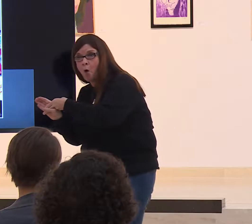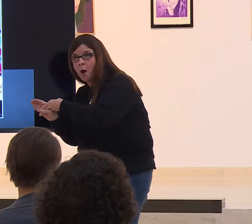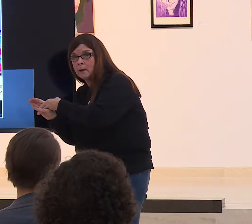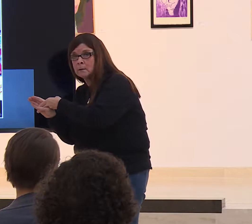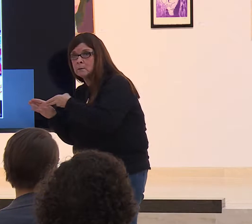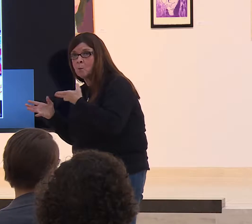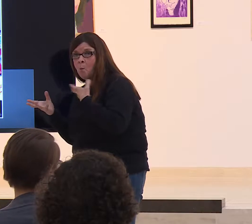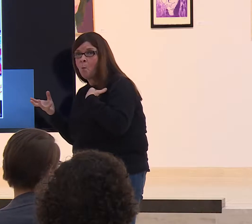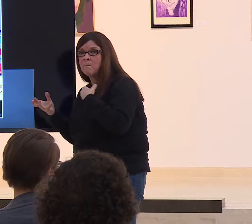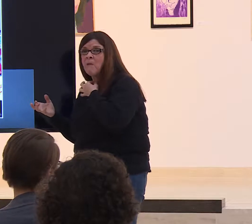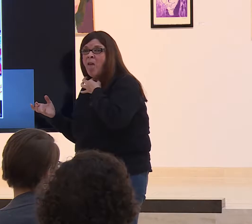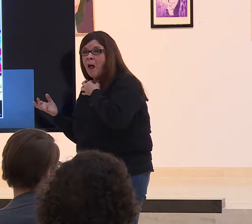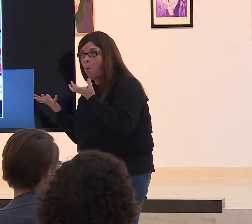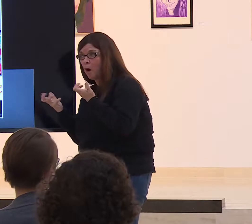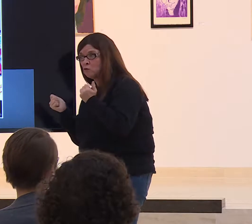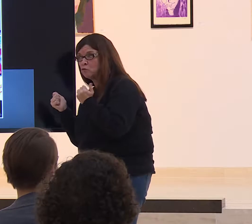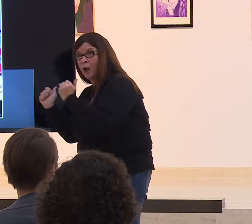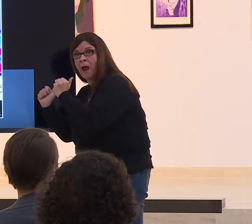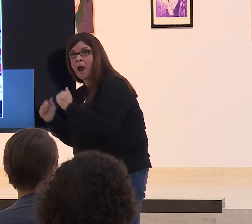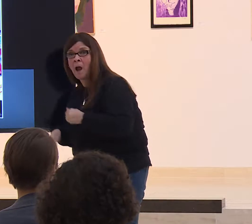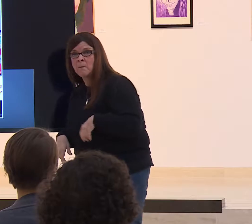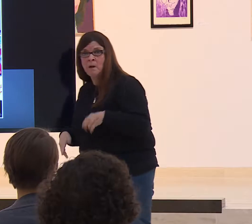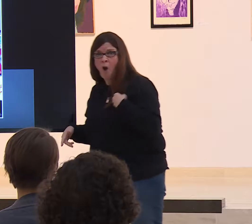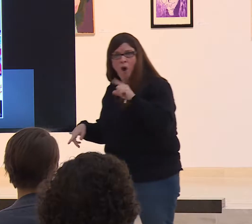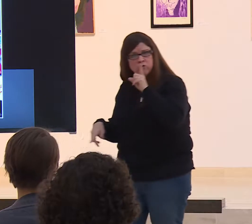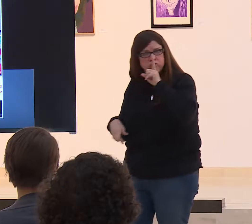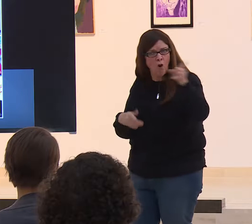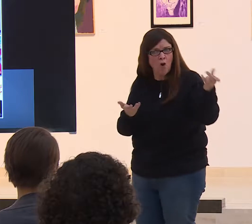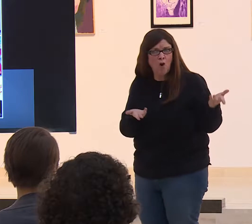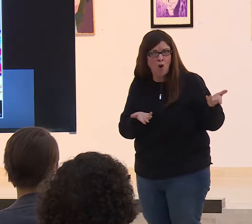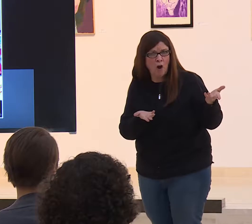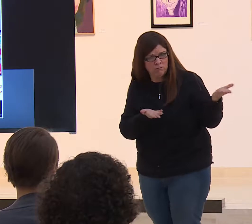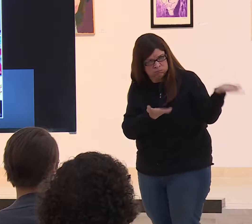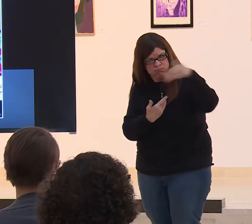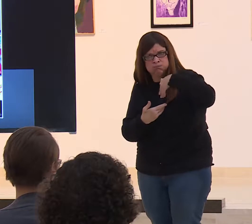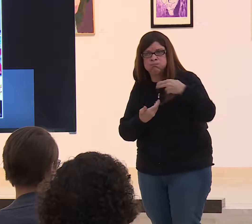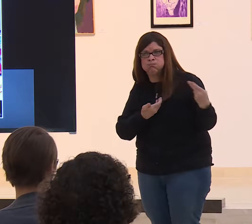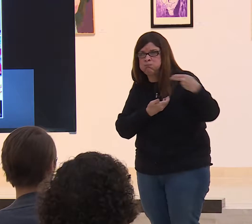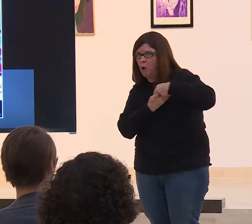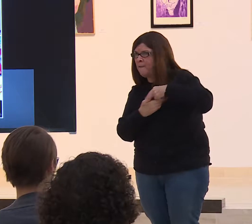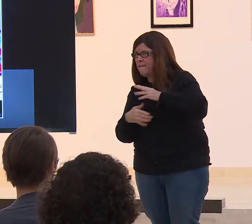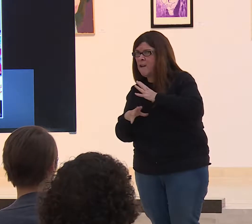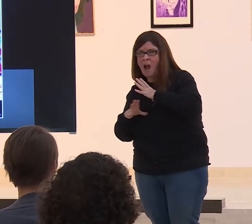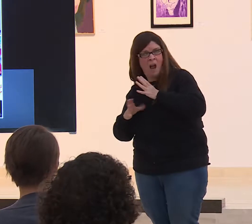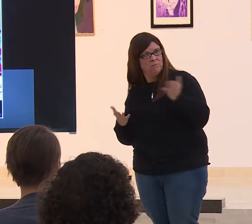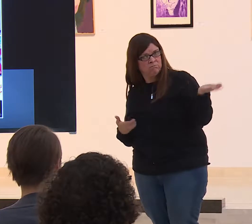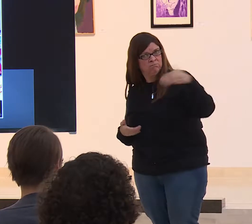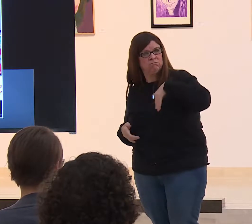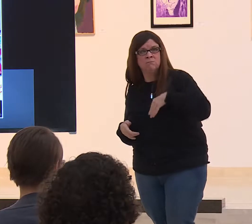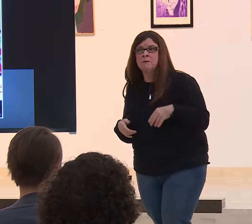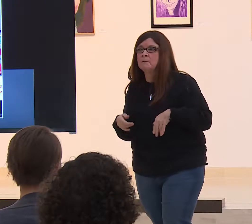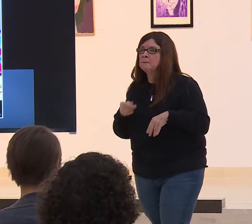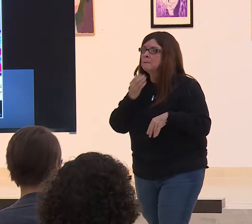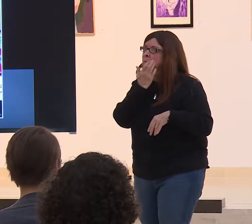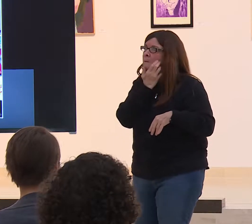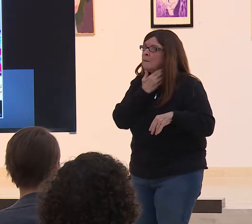They got in contact with me and asked if they could join with the same challenge that I was posing to myself, and I said, "Absolutely.